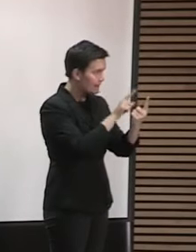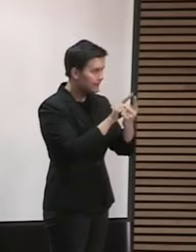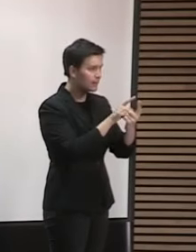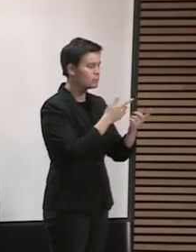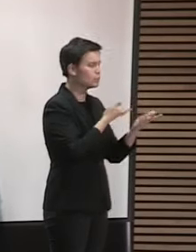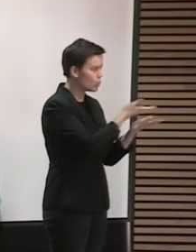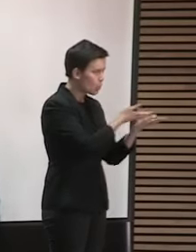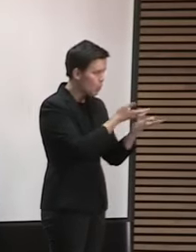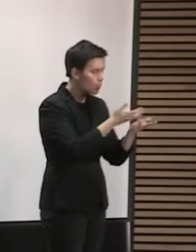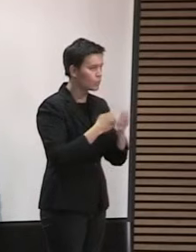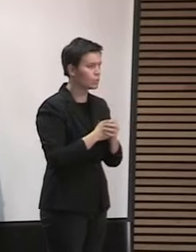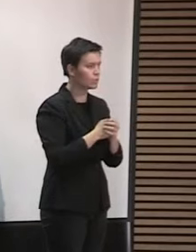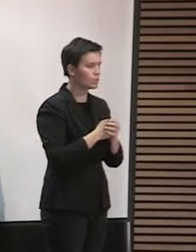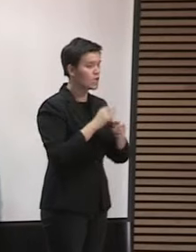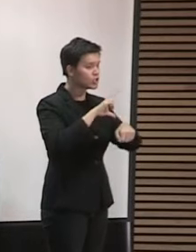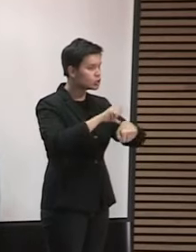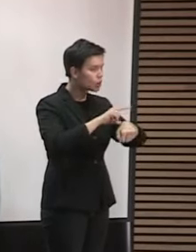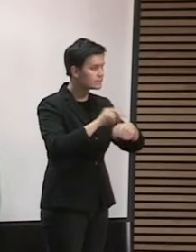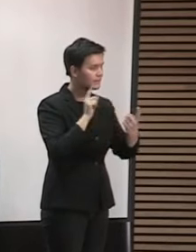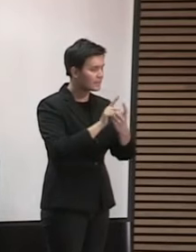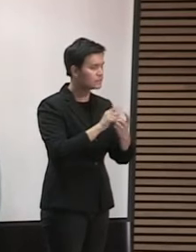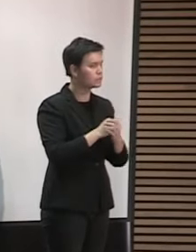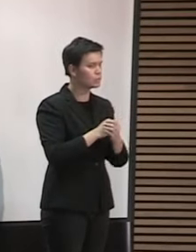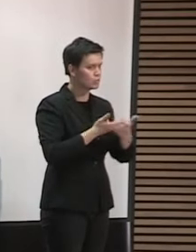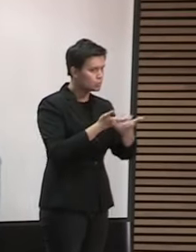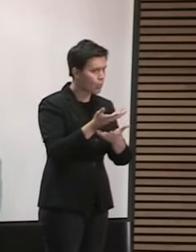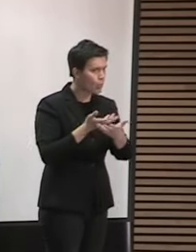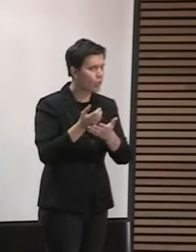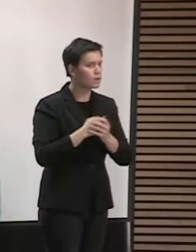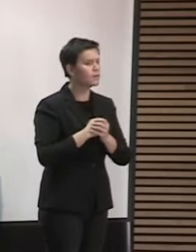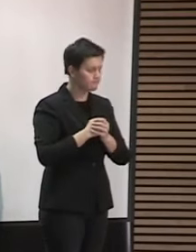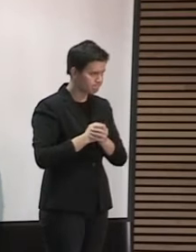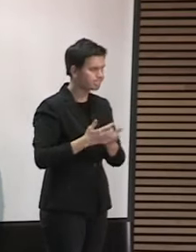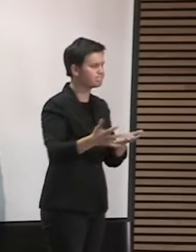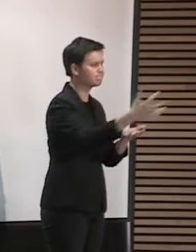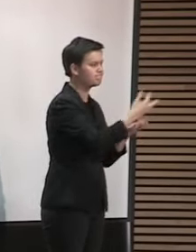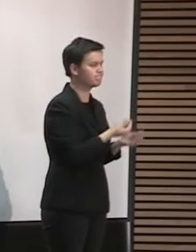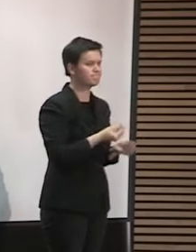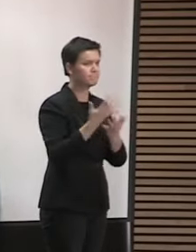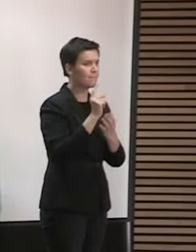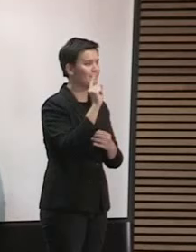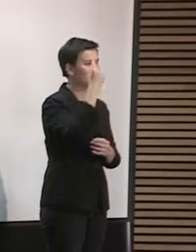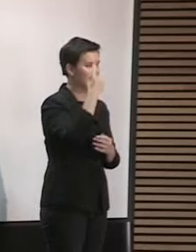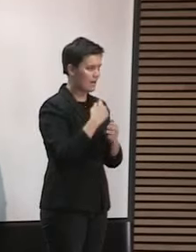But that is only about half of the samples that they have